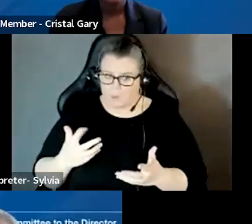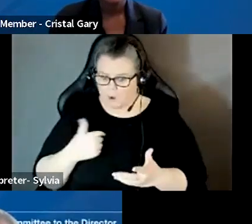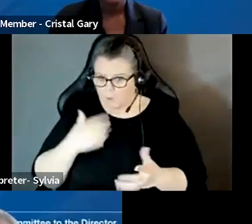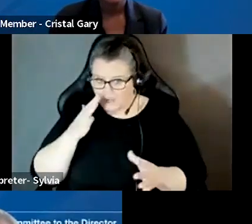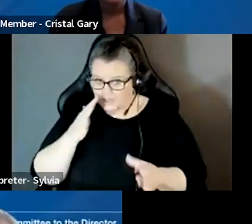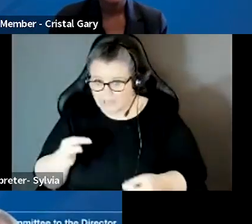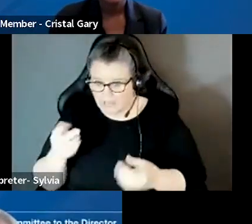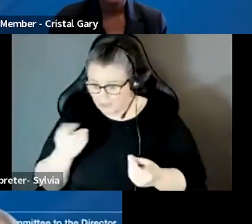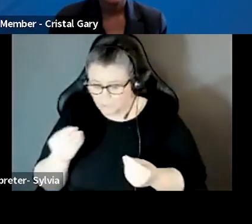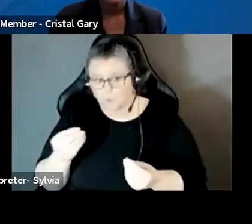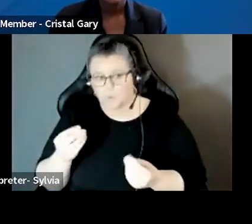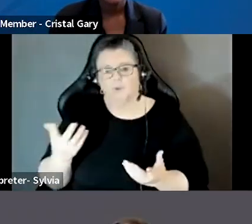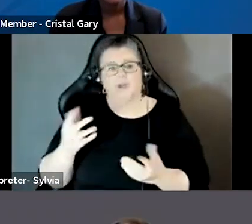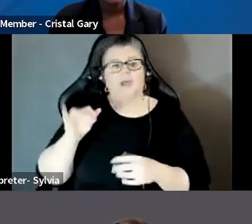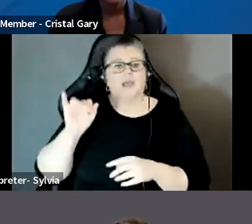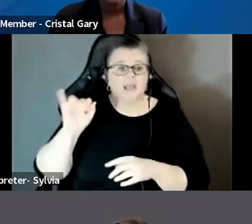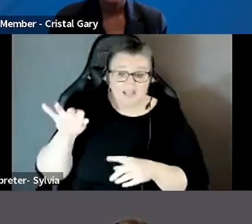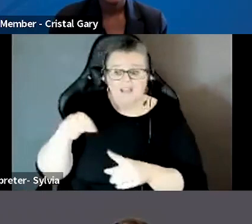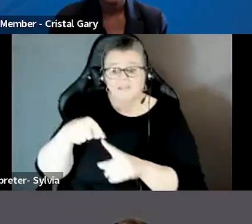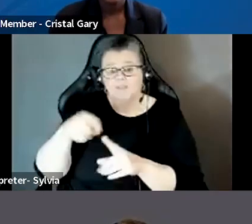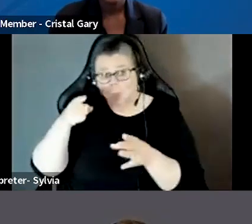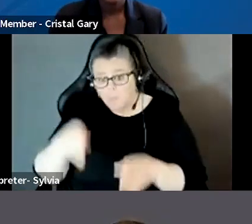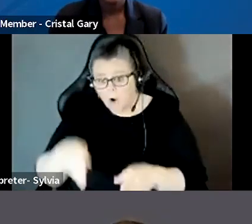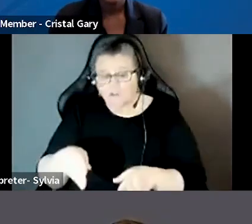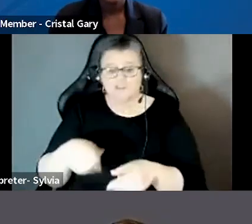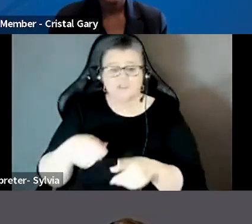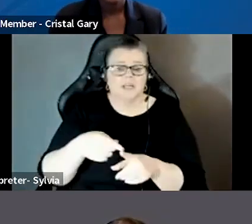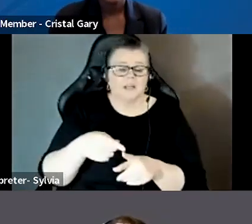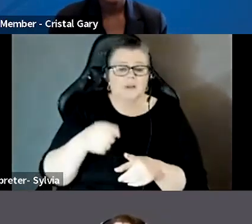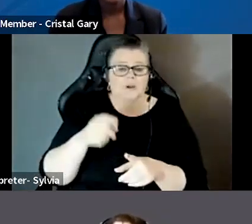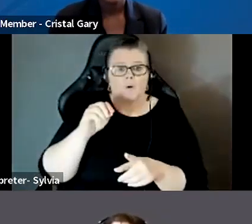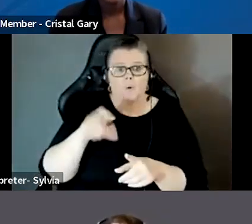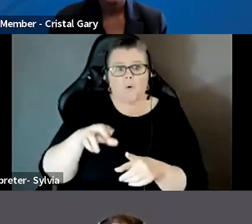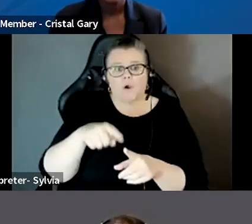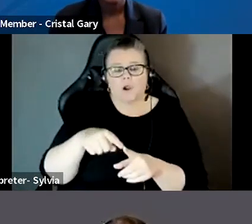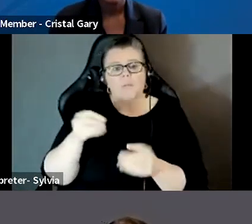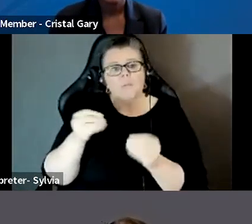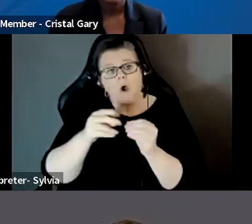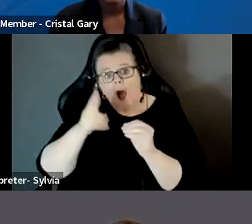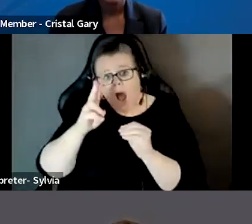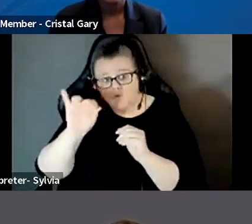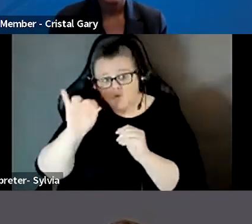you know, if the person or if the people they are in contact with are at higher risk of getting seriously ill,